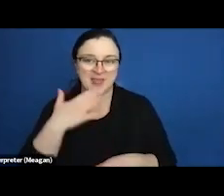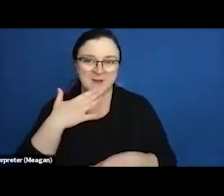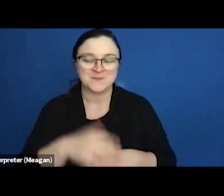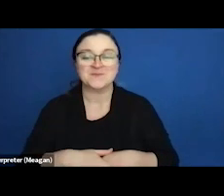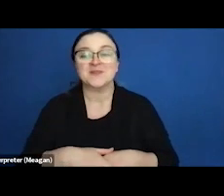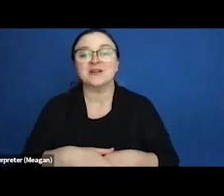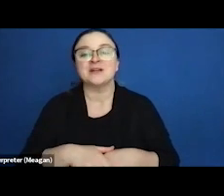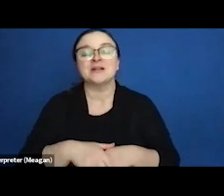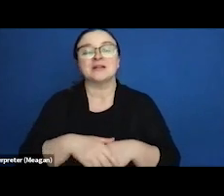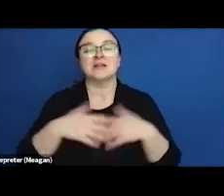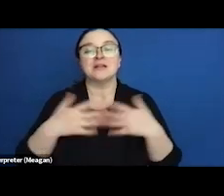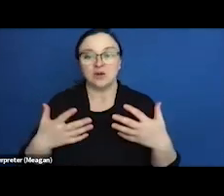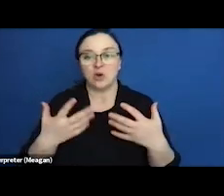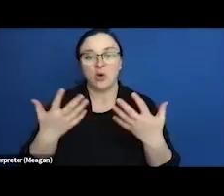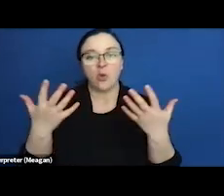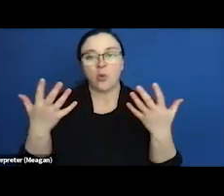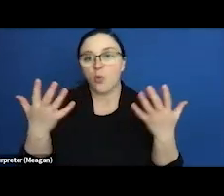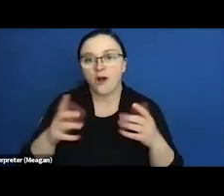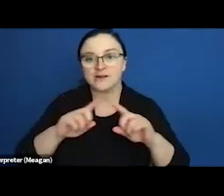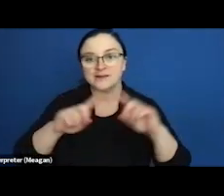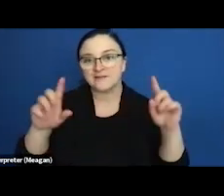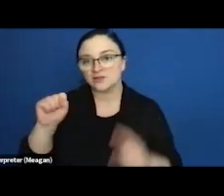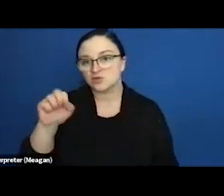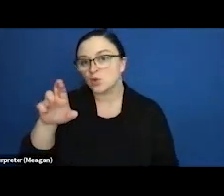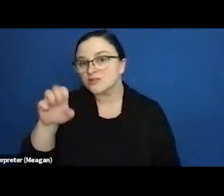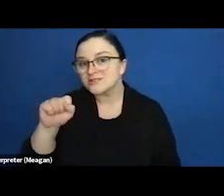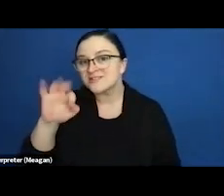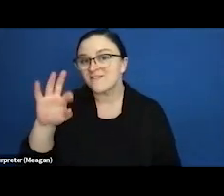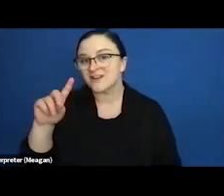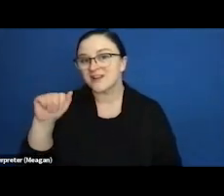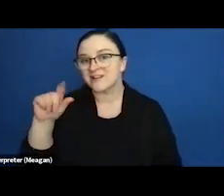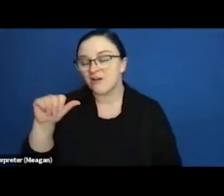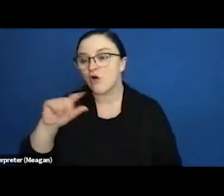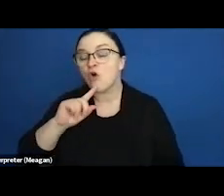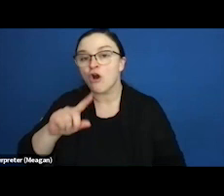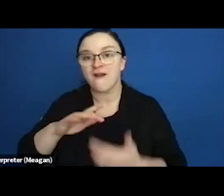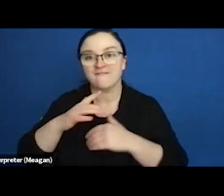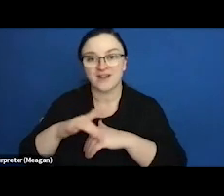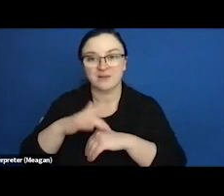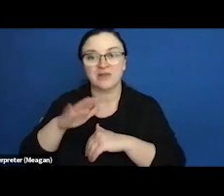What different sources of data are available that you can use